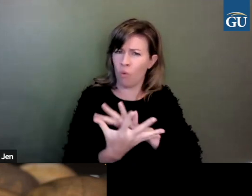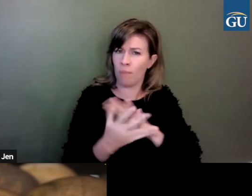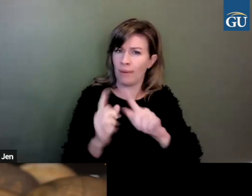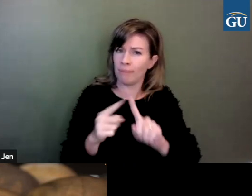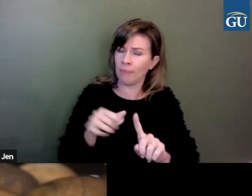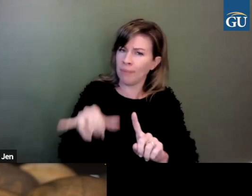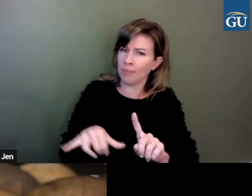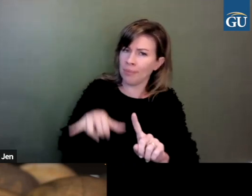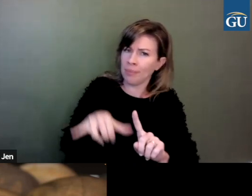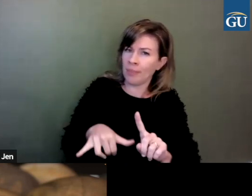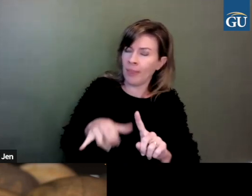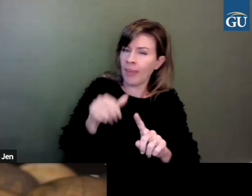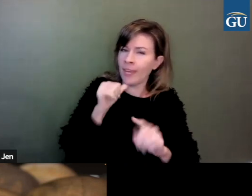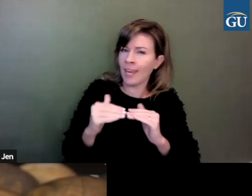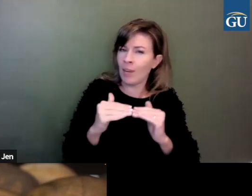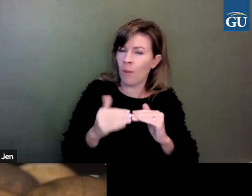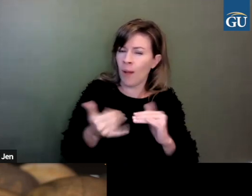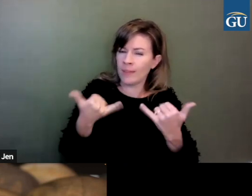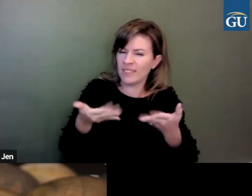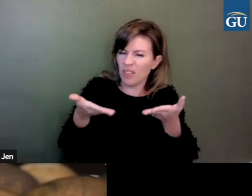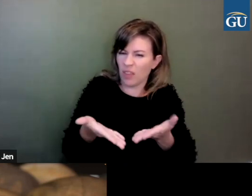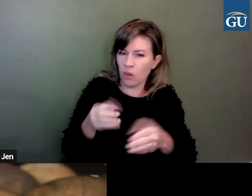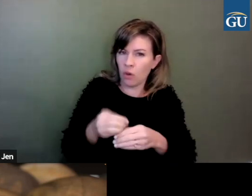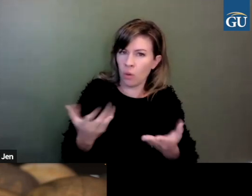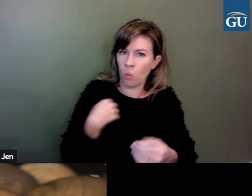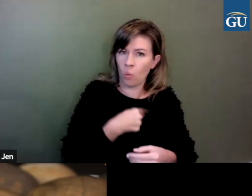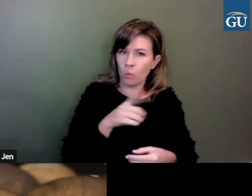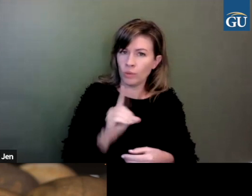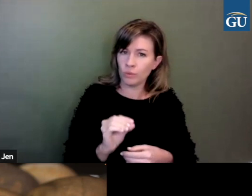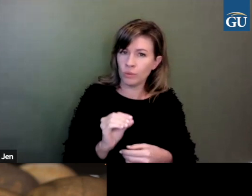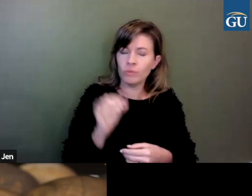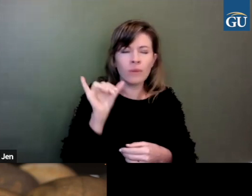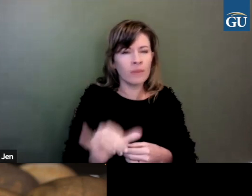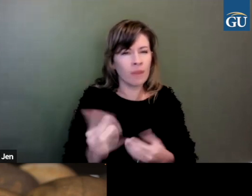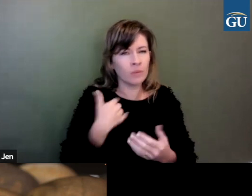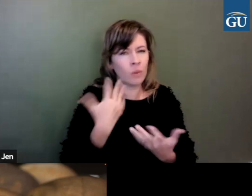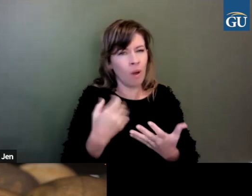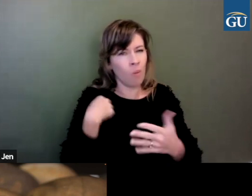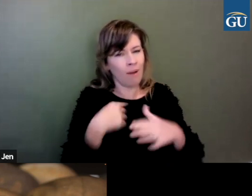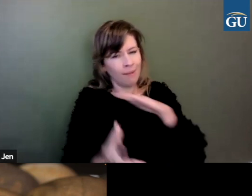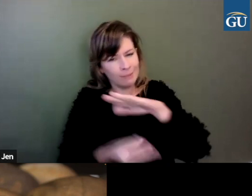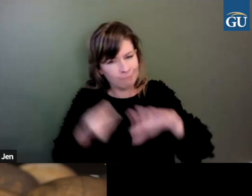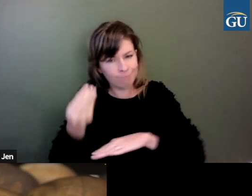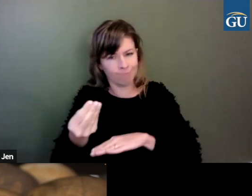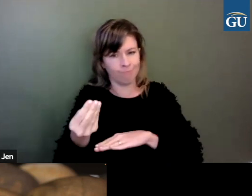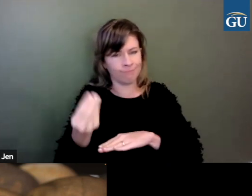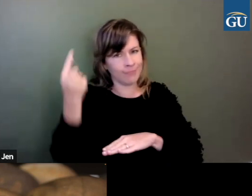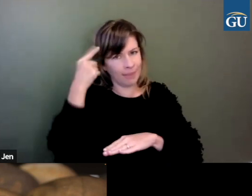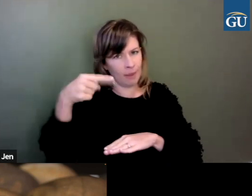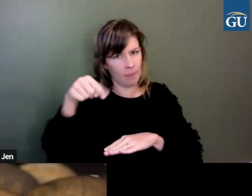have worked their way into the things we do. That's what I want us to kind of think about . And here I'm going to use a